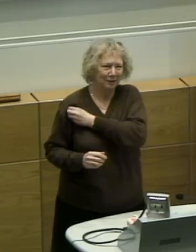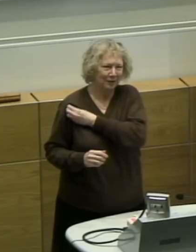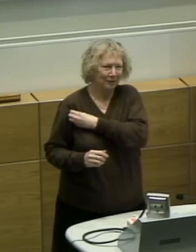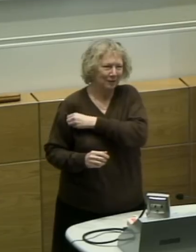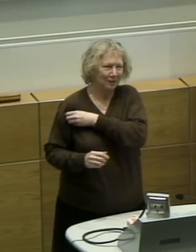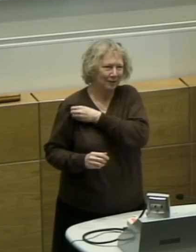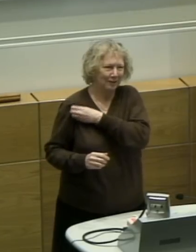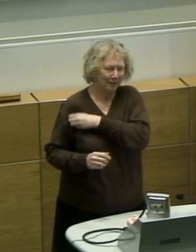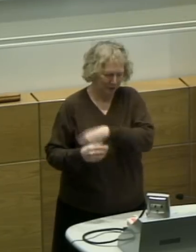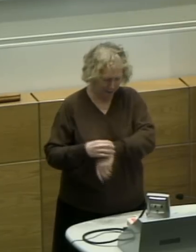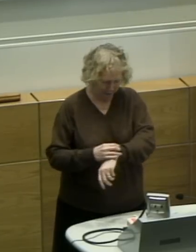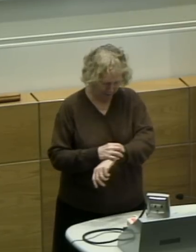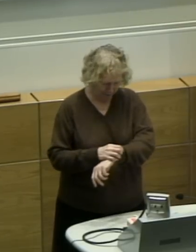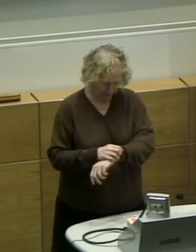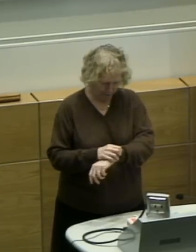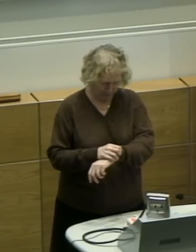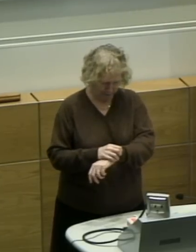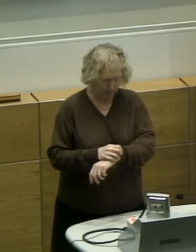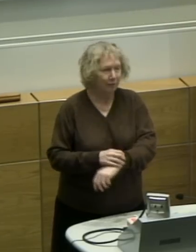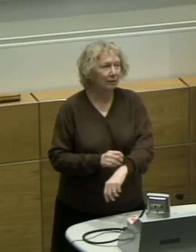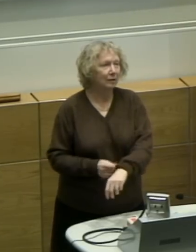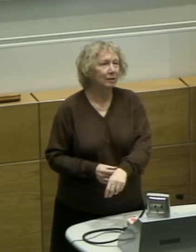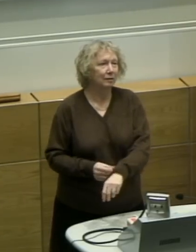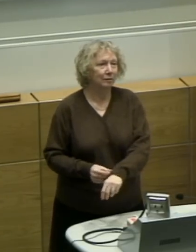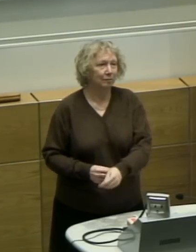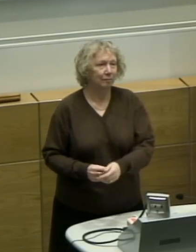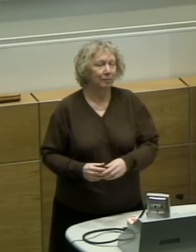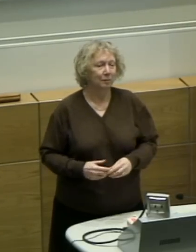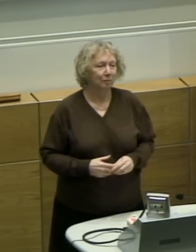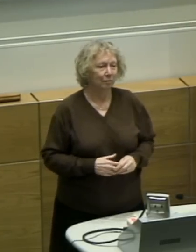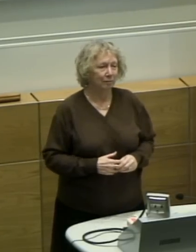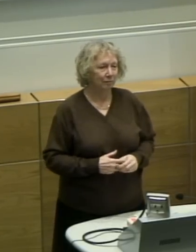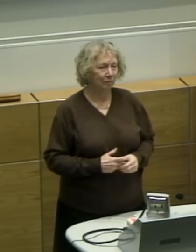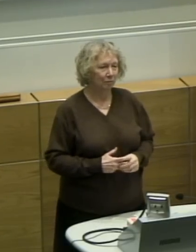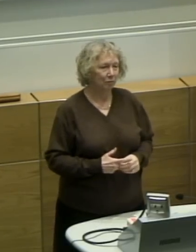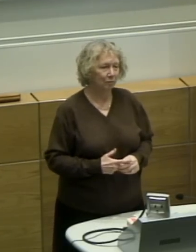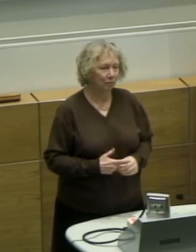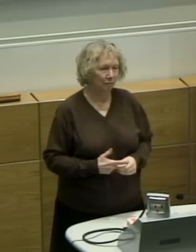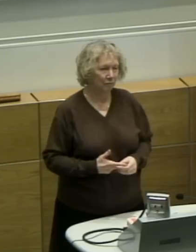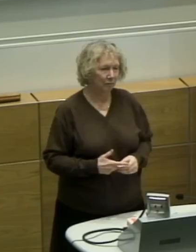I have heard that often in deaf schools nowadays, instead of teaching BSL,